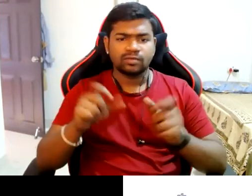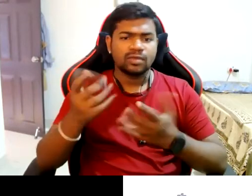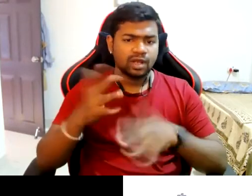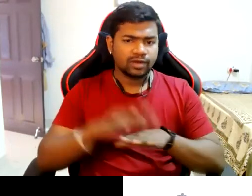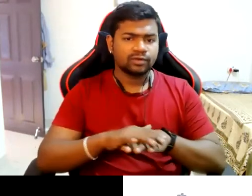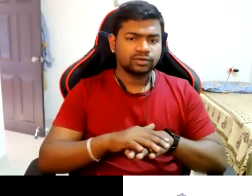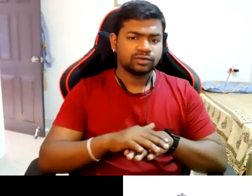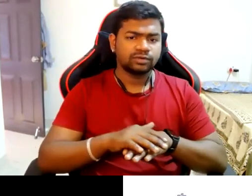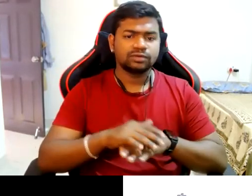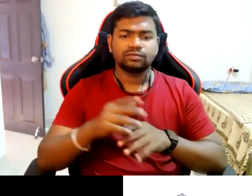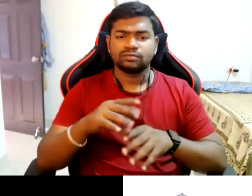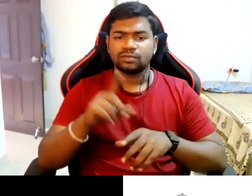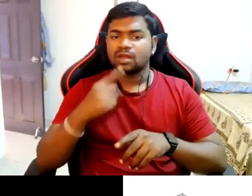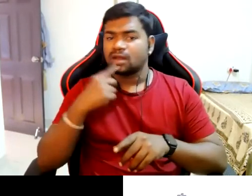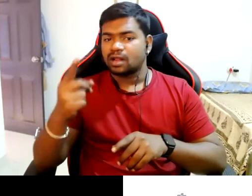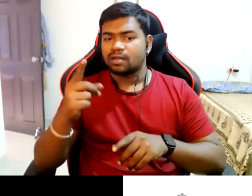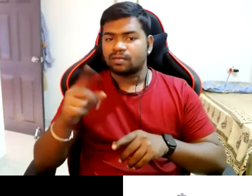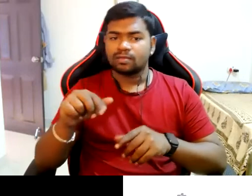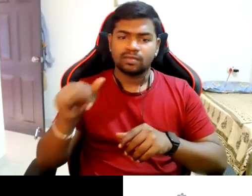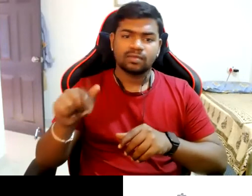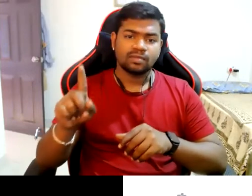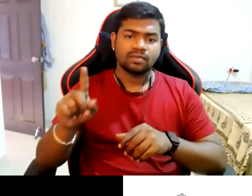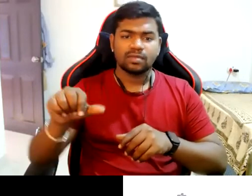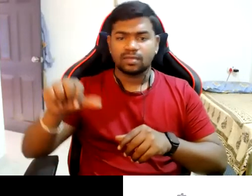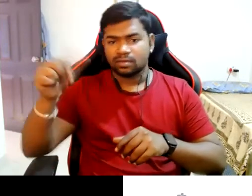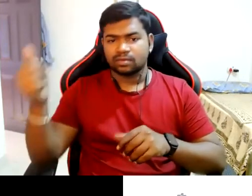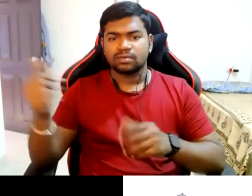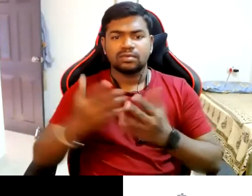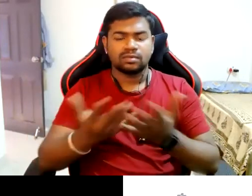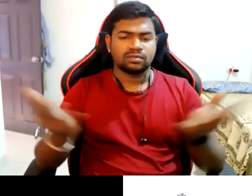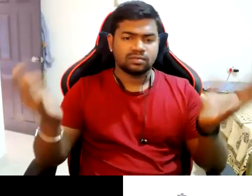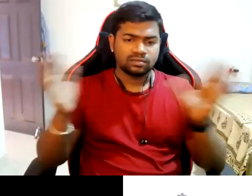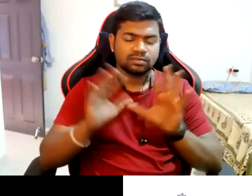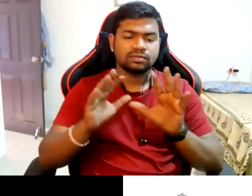that person and then using that person you drive inclusion